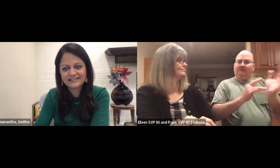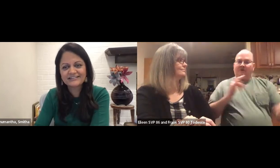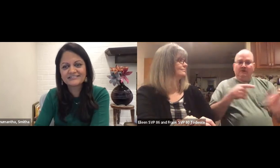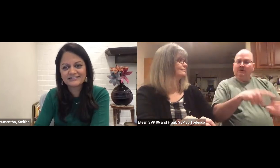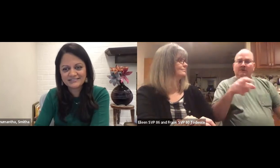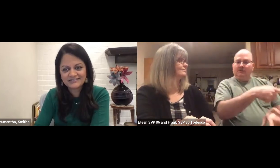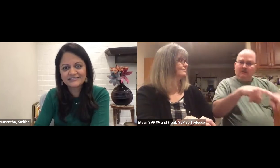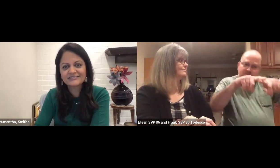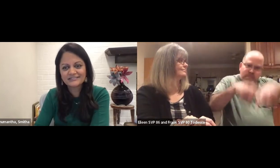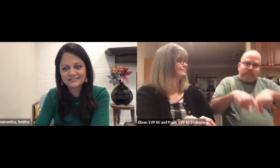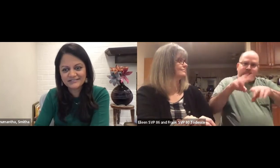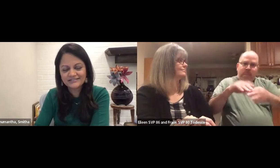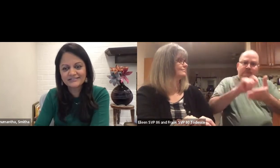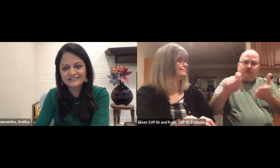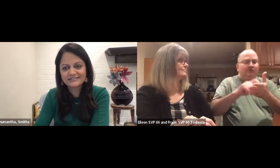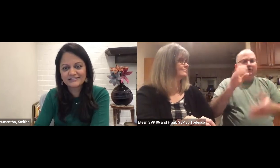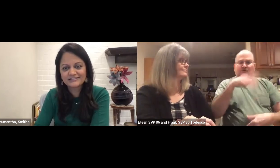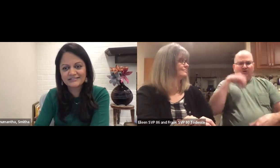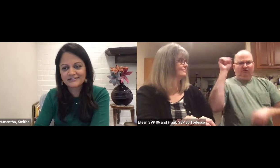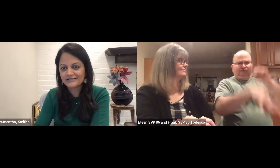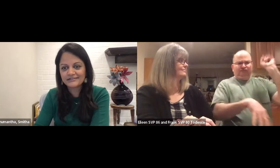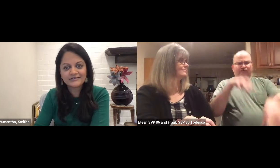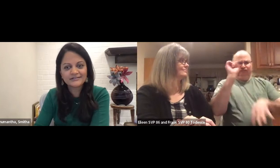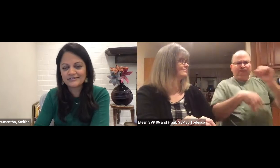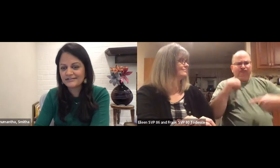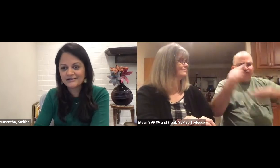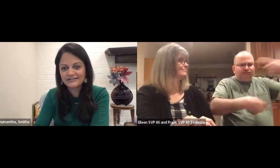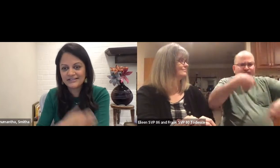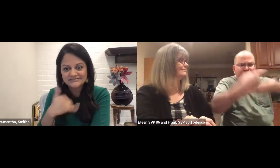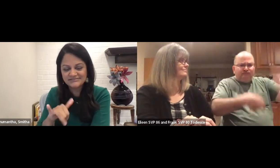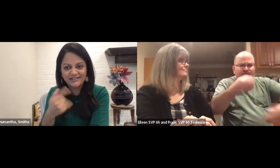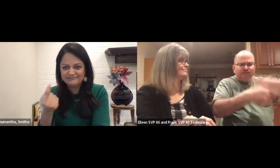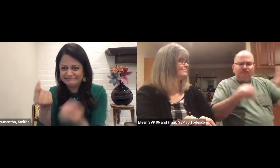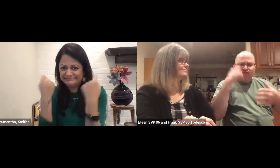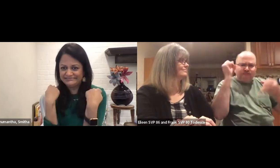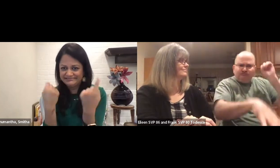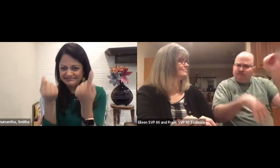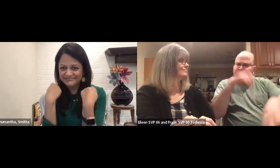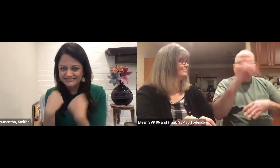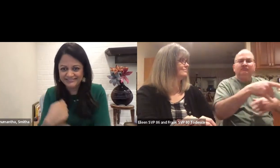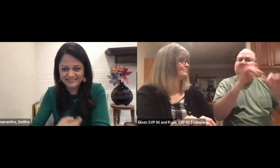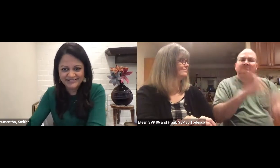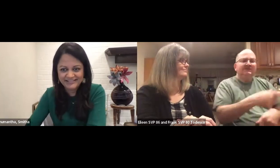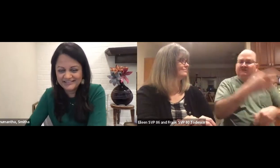that, you know, they had a lot of rest. They wanted to make sure that we weren't going to be taking advantage of anybody...